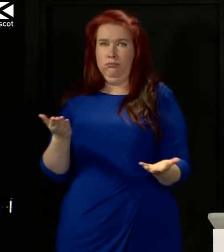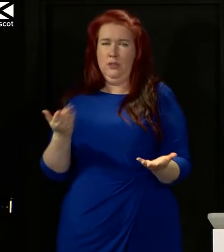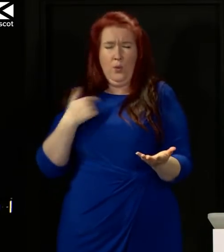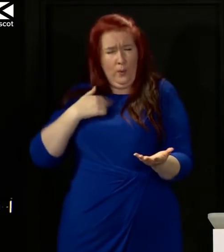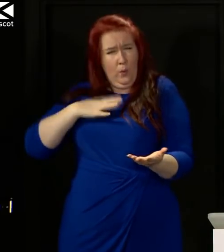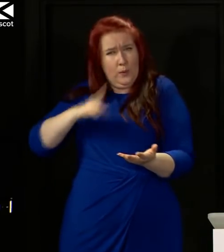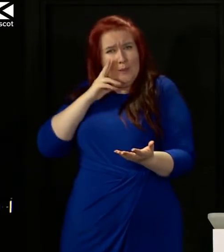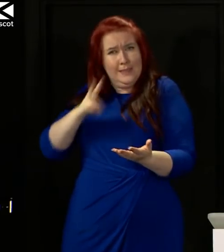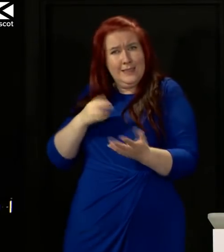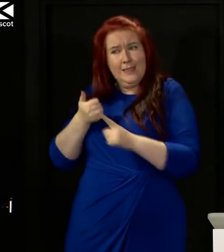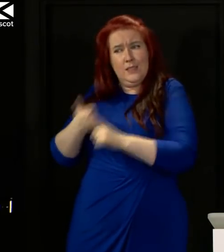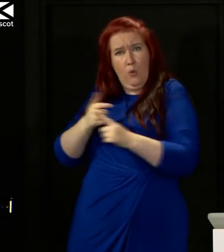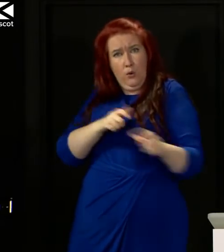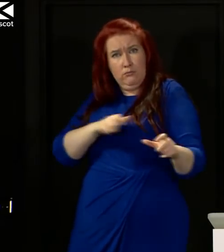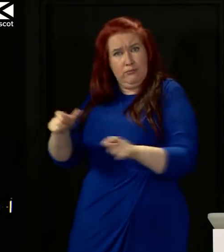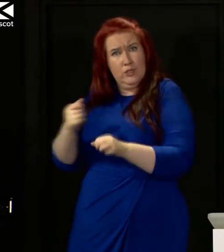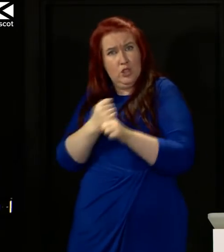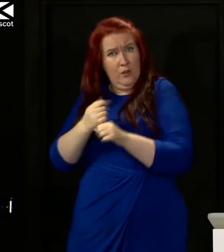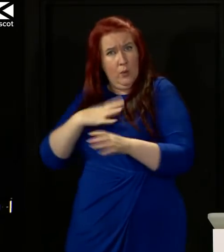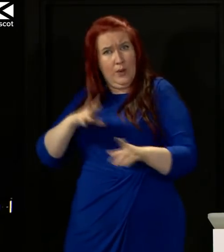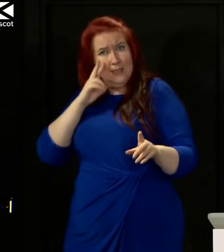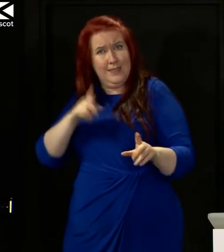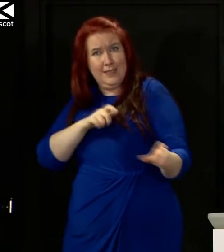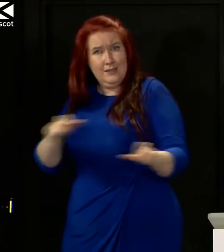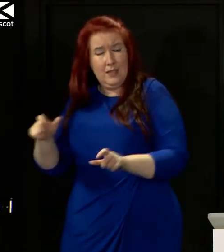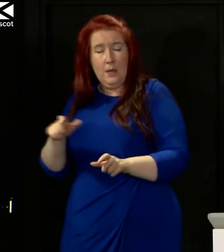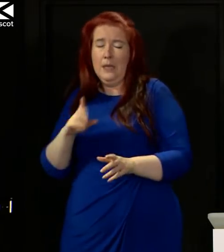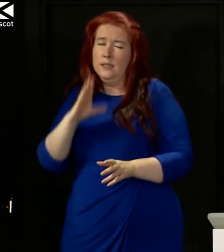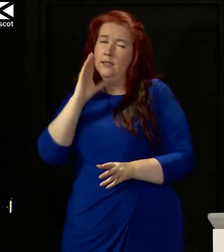I think it is reasonable to say that there are some more detailed discussions about the